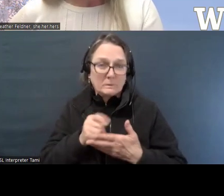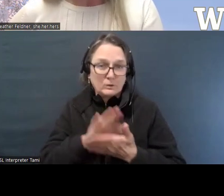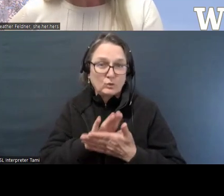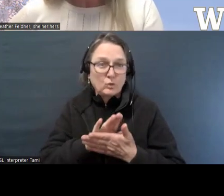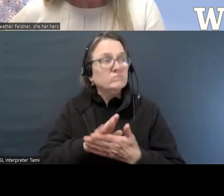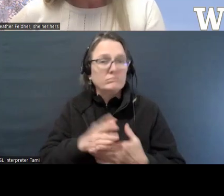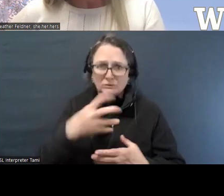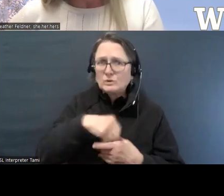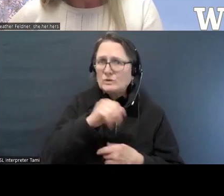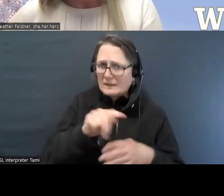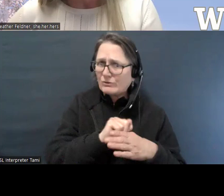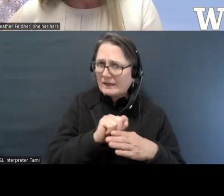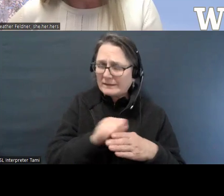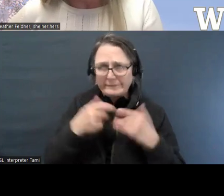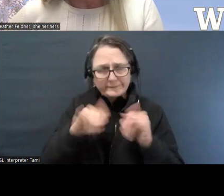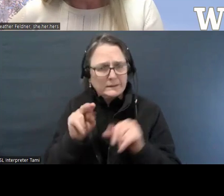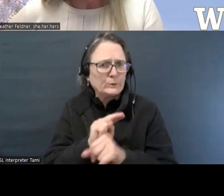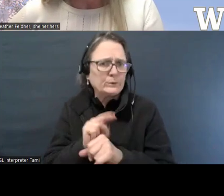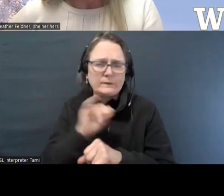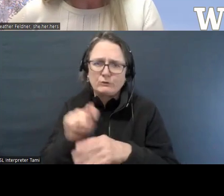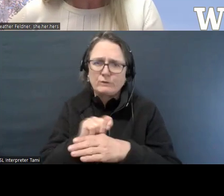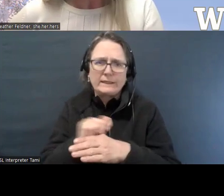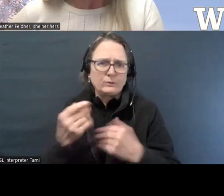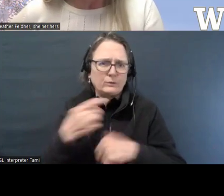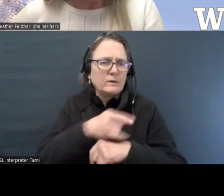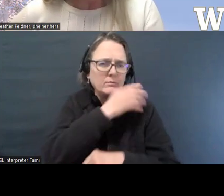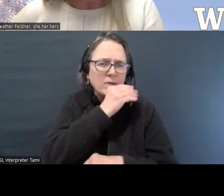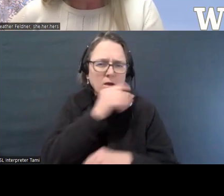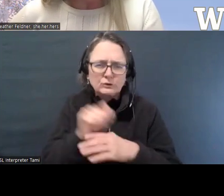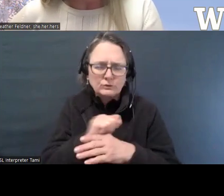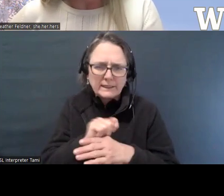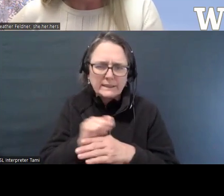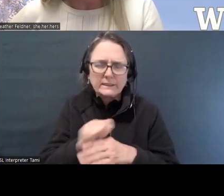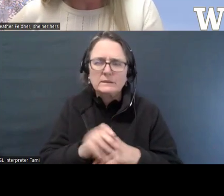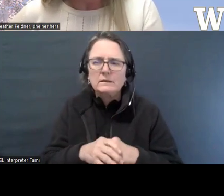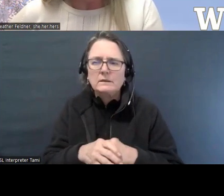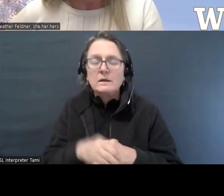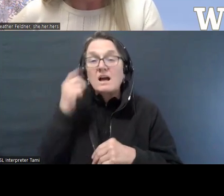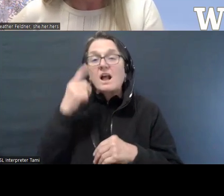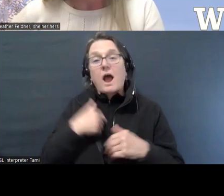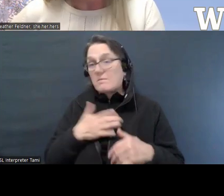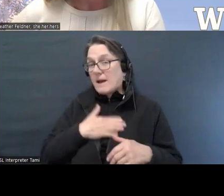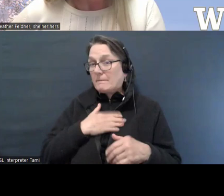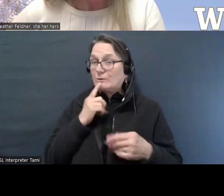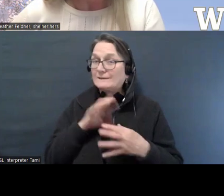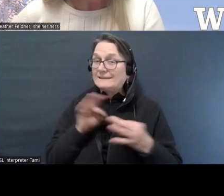They're still done today in a lot of programs. I'm happy to say that we have eliminated them from our program here at U-Dub.